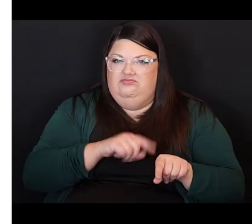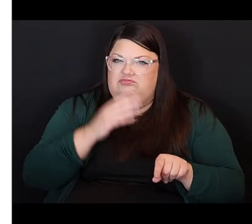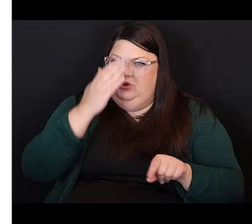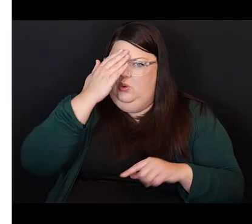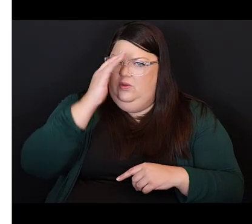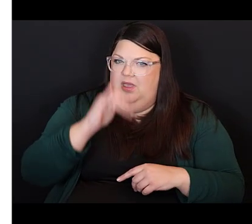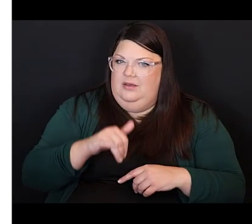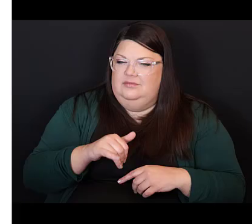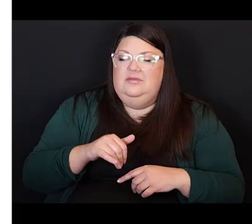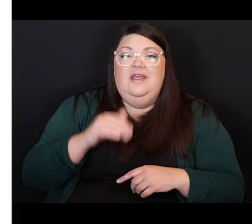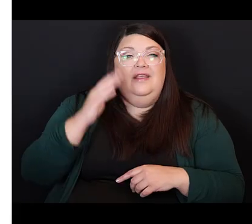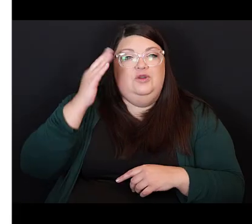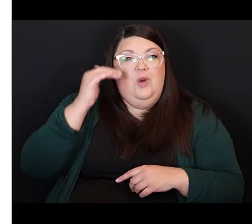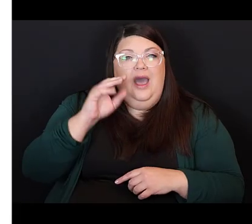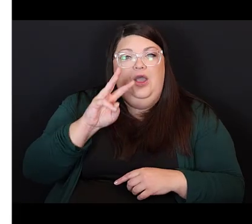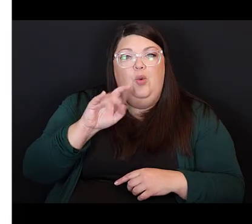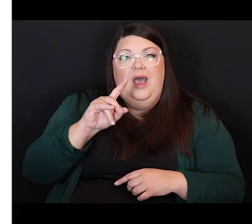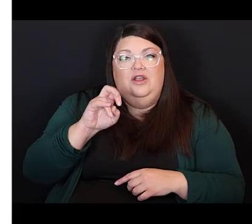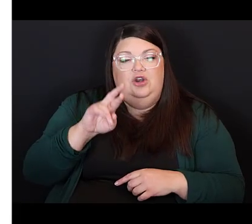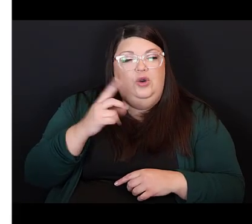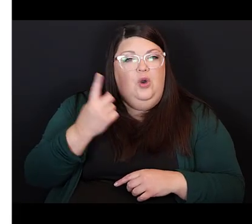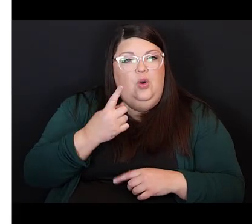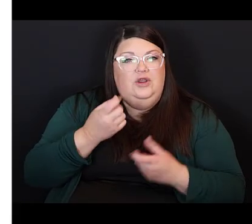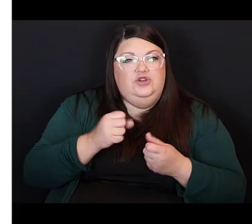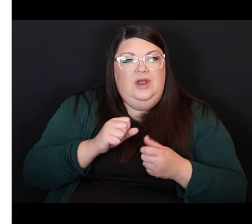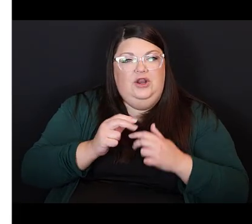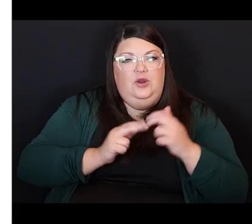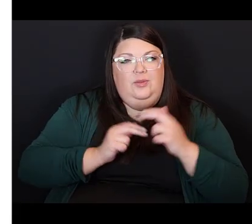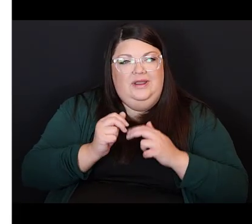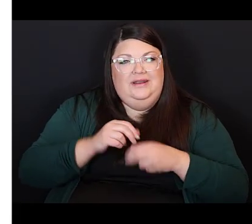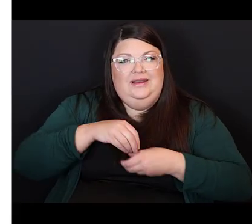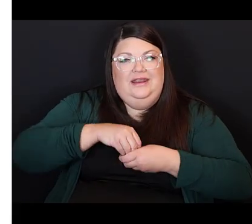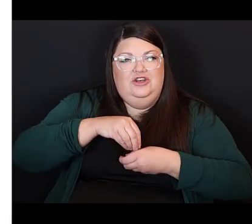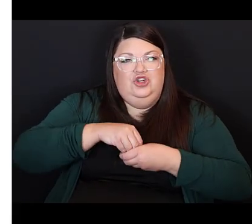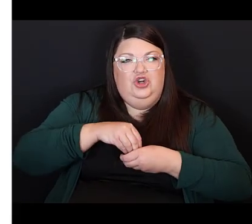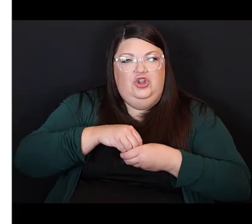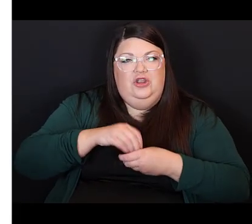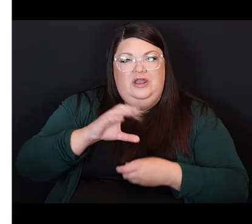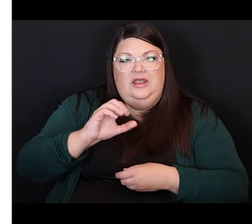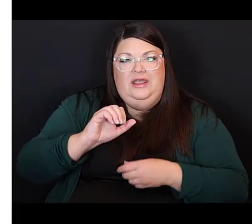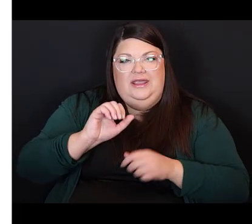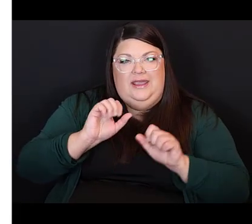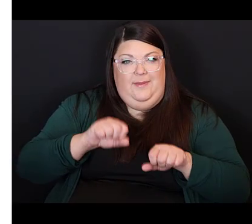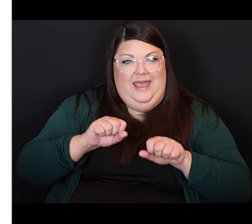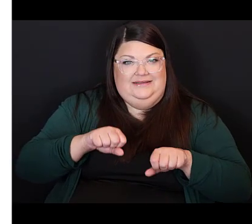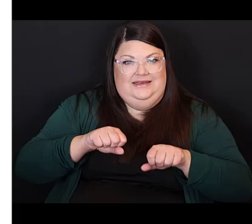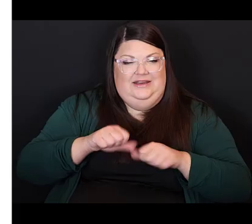which is why at Wilder we always try to build internal capacity into every evaluation we do,